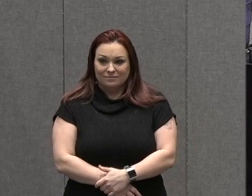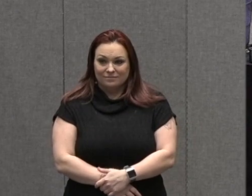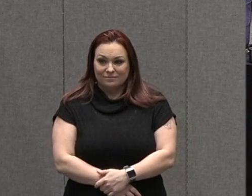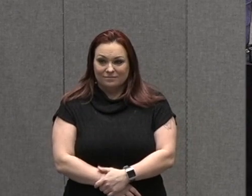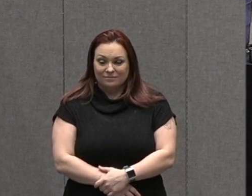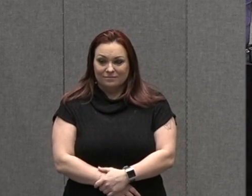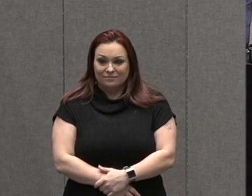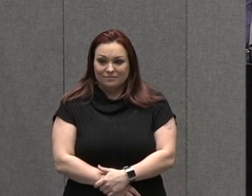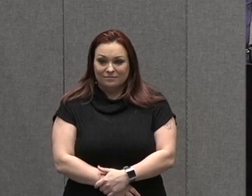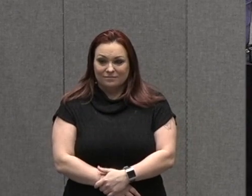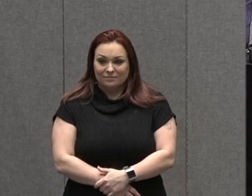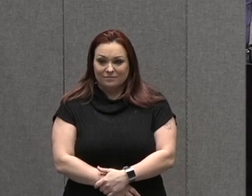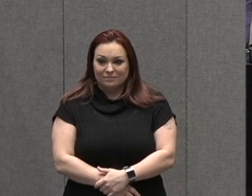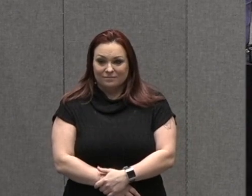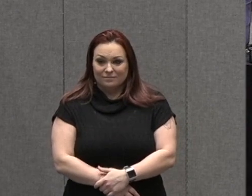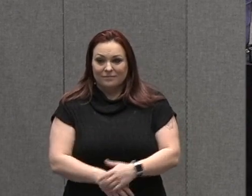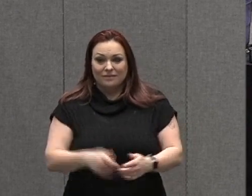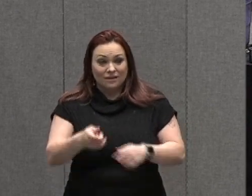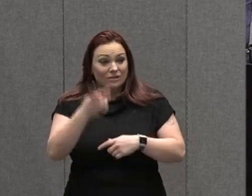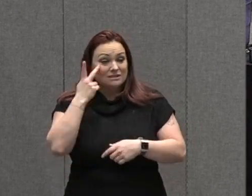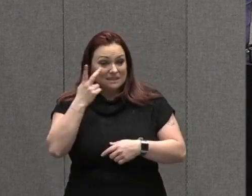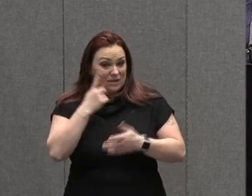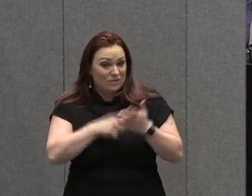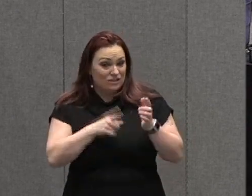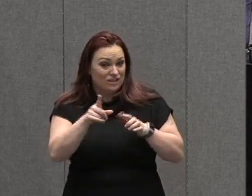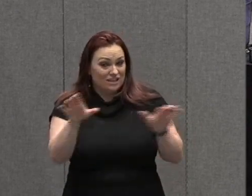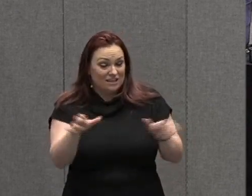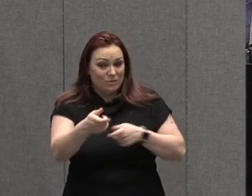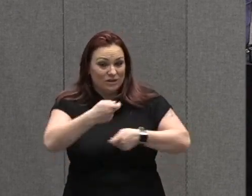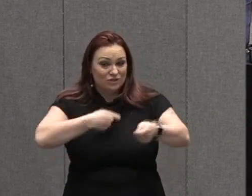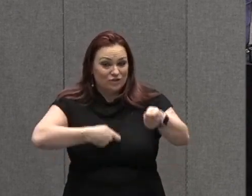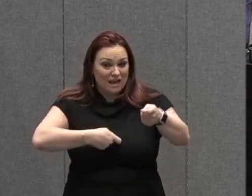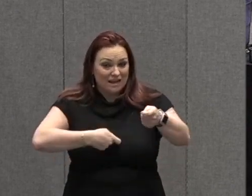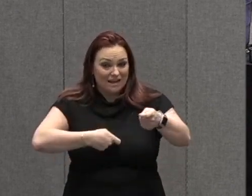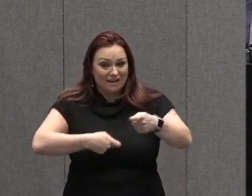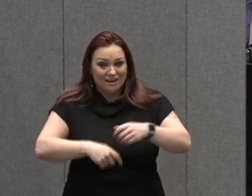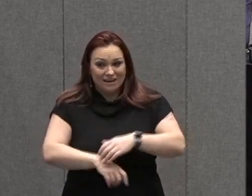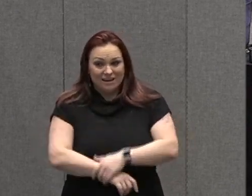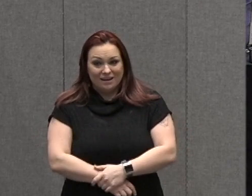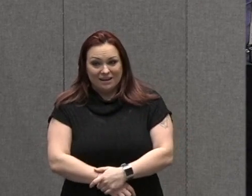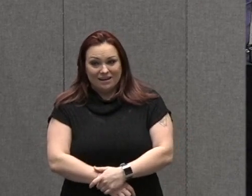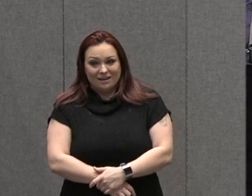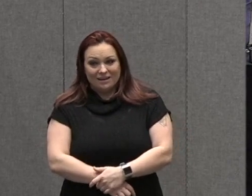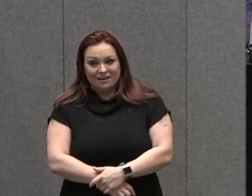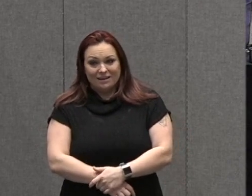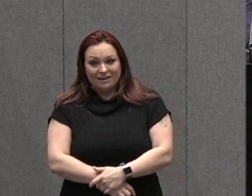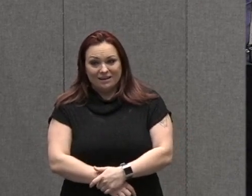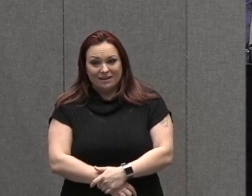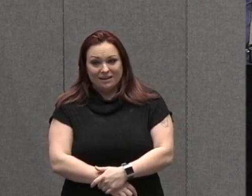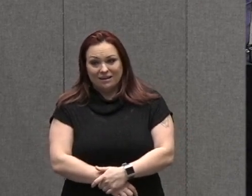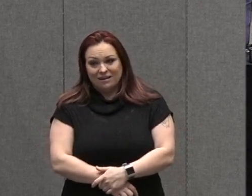Oh I see what she's doing. We traded off see? I'm doing what she was doing.